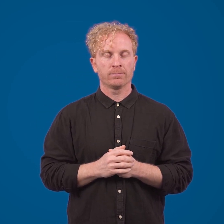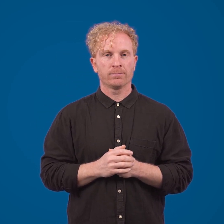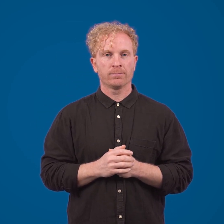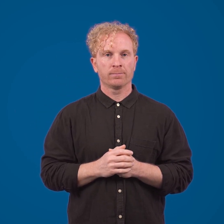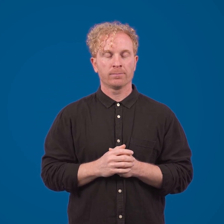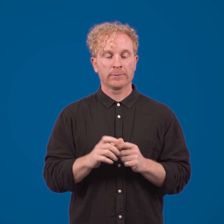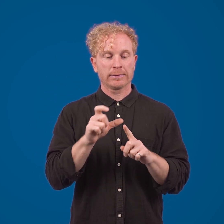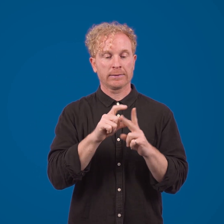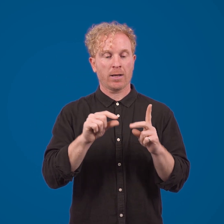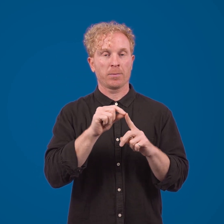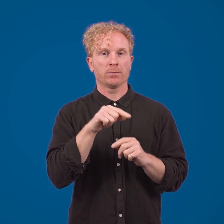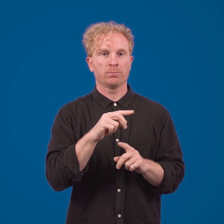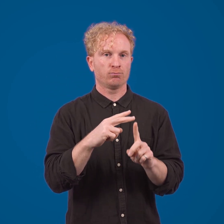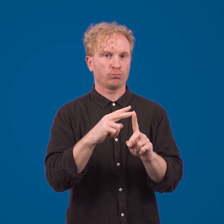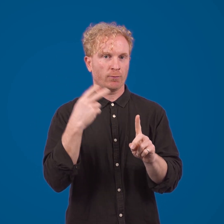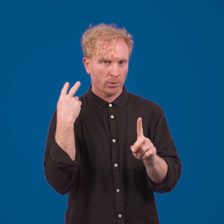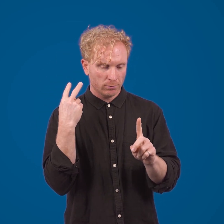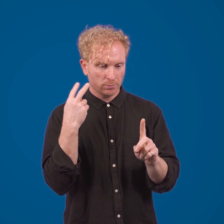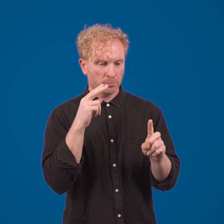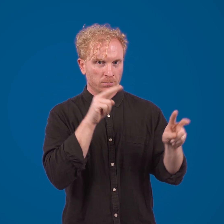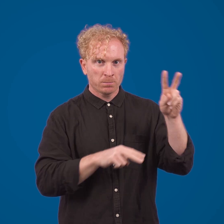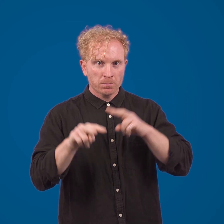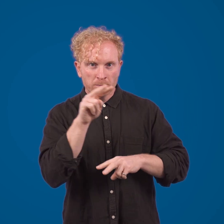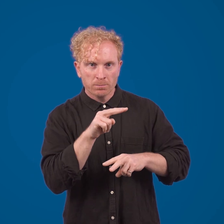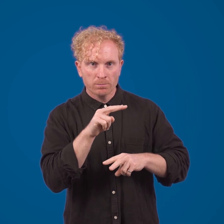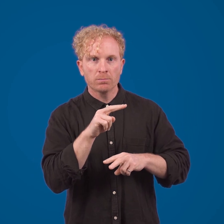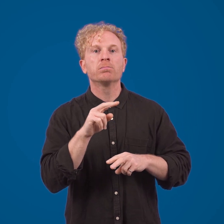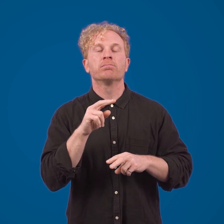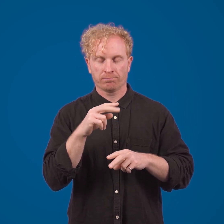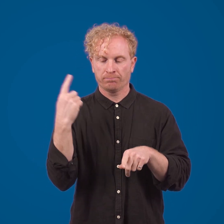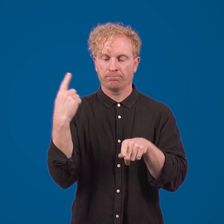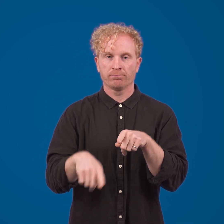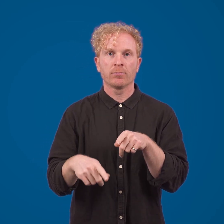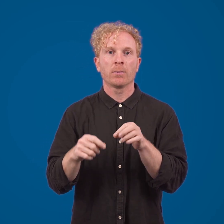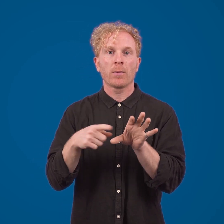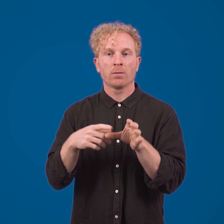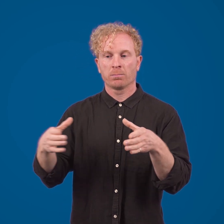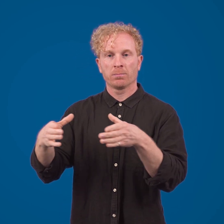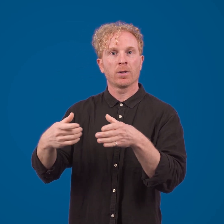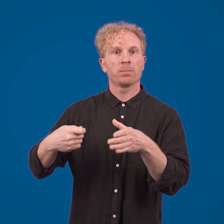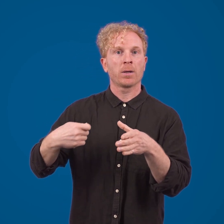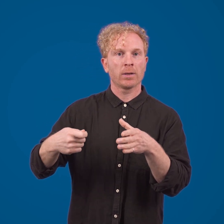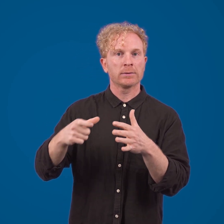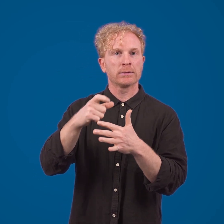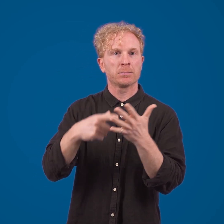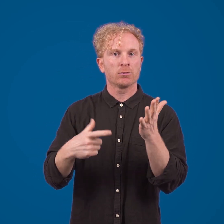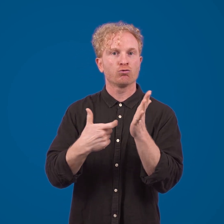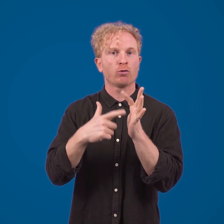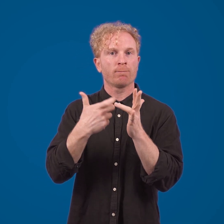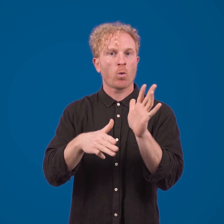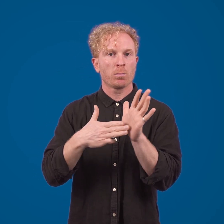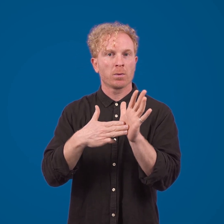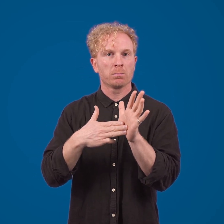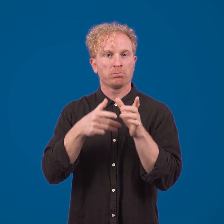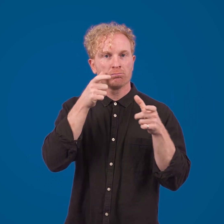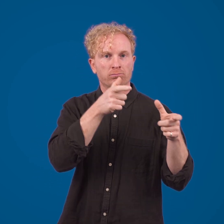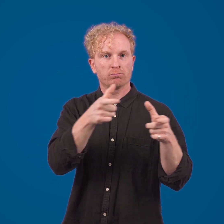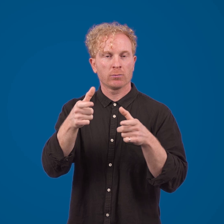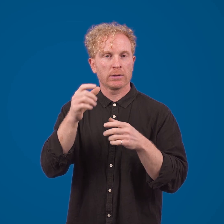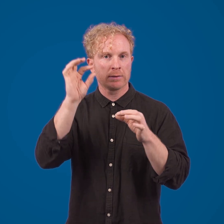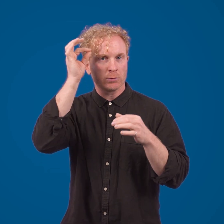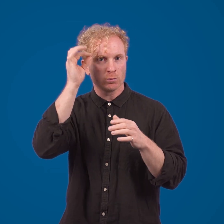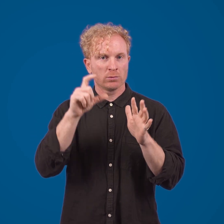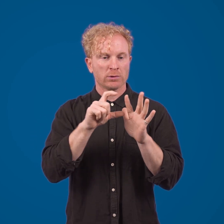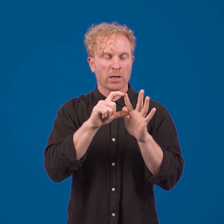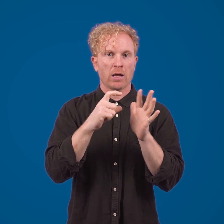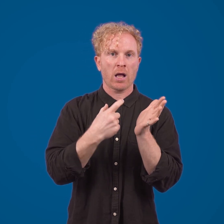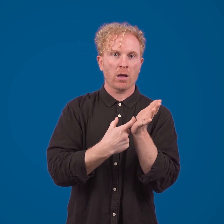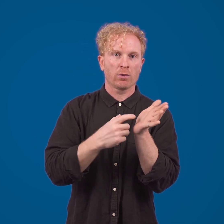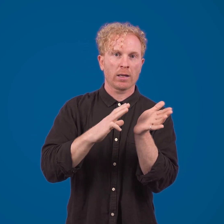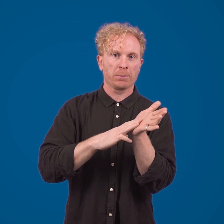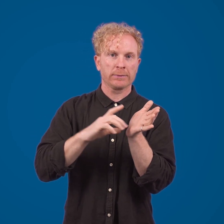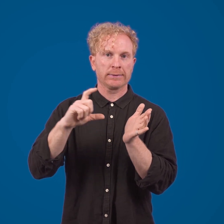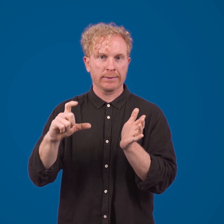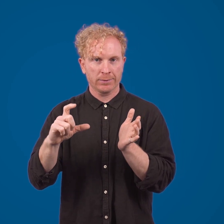The revised DIP has also been endorsed by members of the Disability Reform Ministerial Council (DRMC).